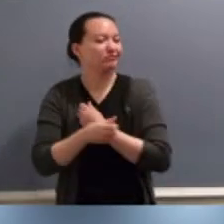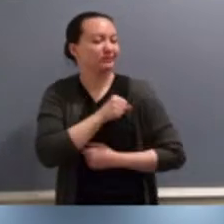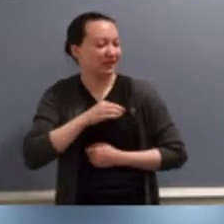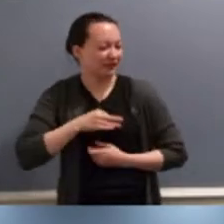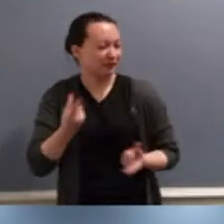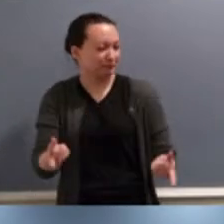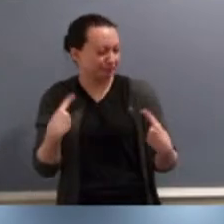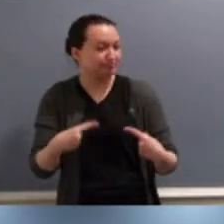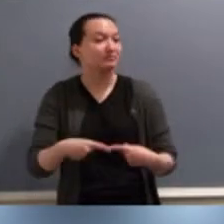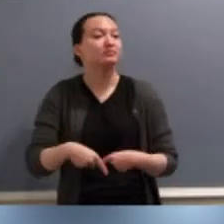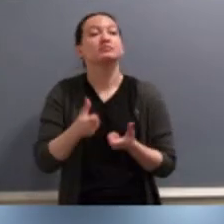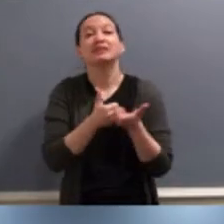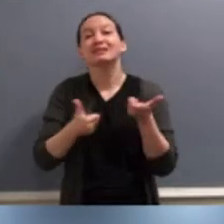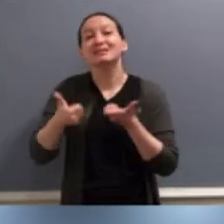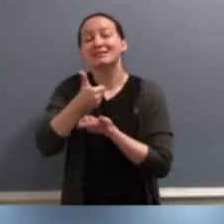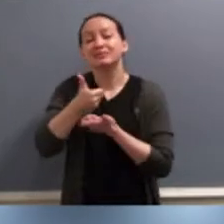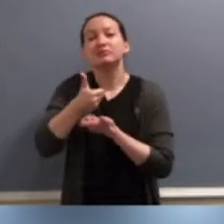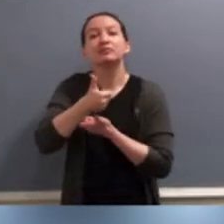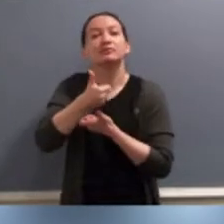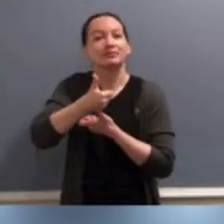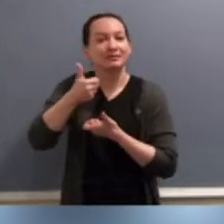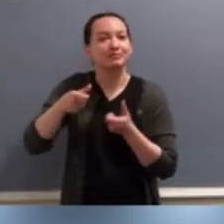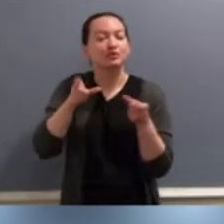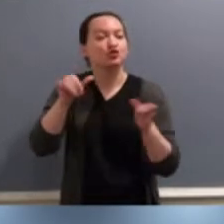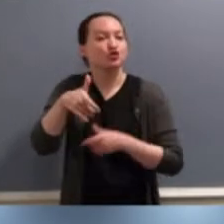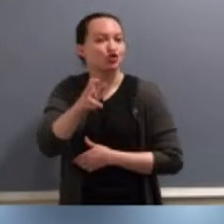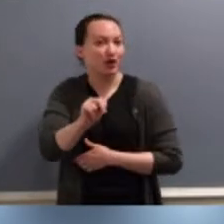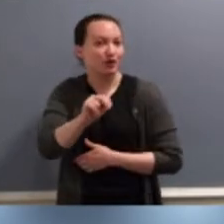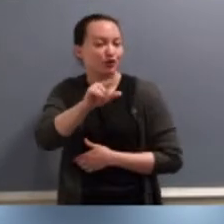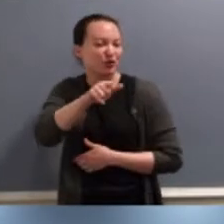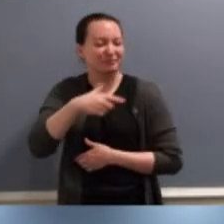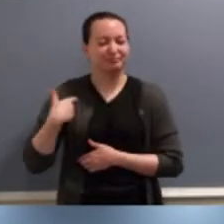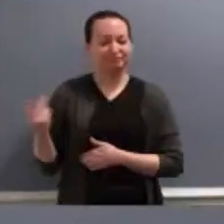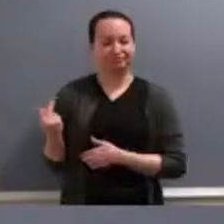Assistant Administrator John Bruggen who's going to be tag teaming the presentation tonight with me